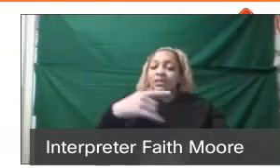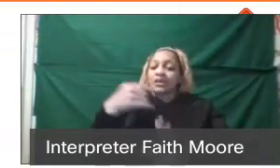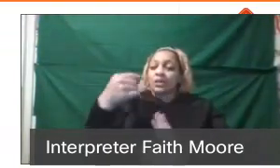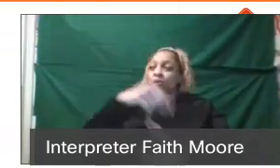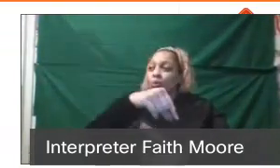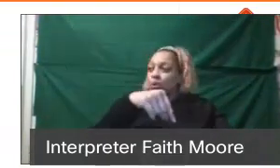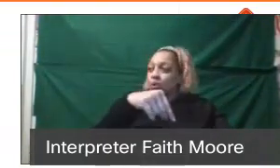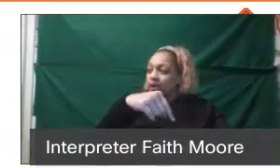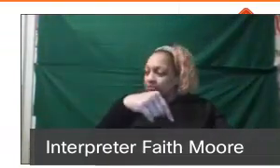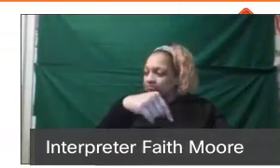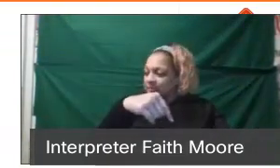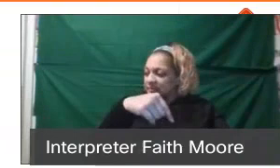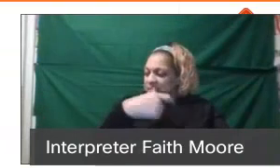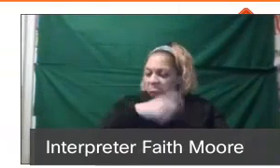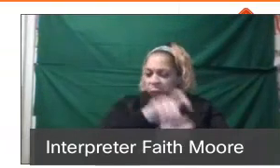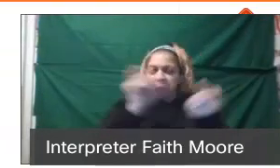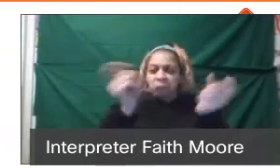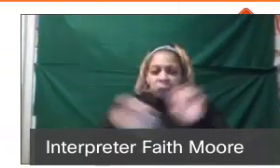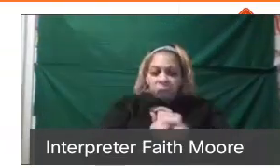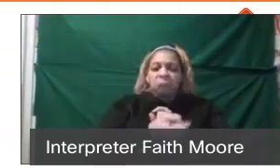Partners is a, a plus 11 spaces.